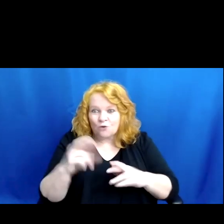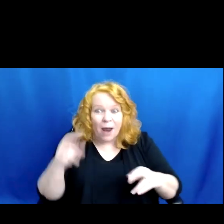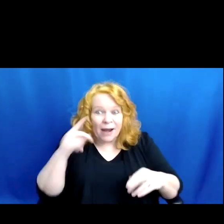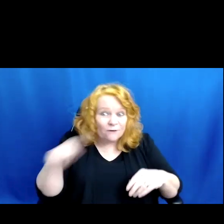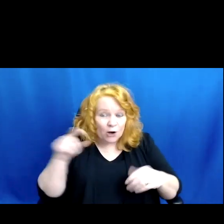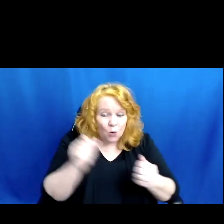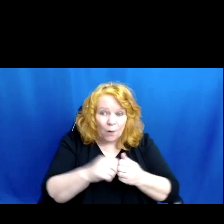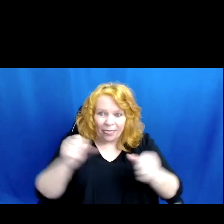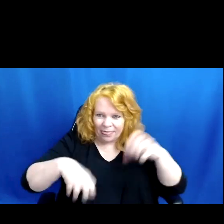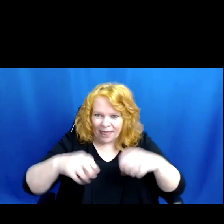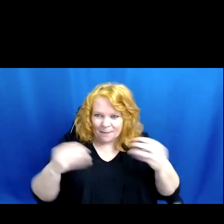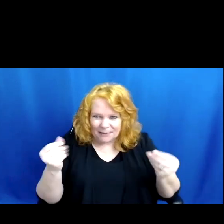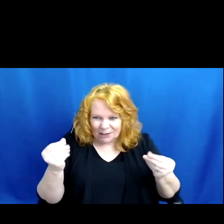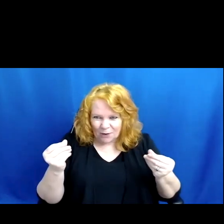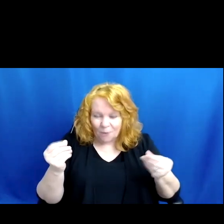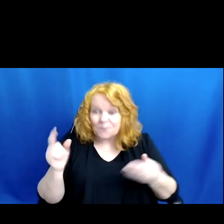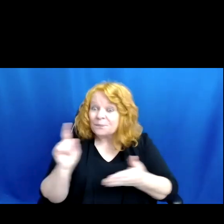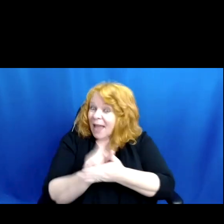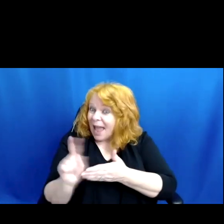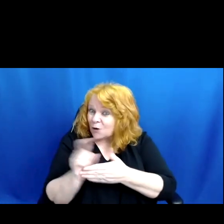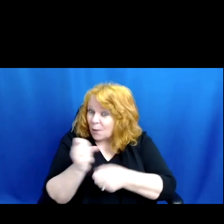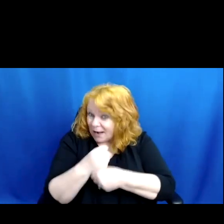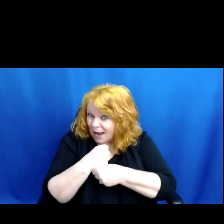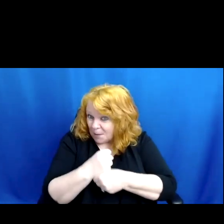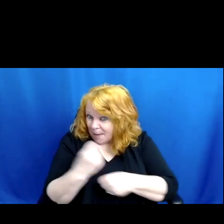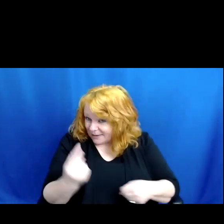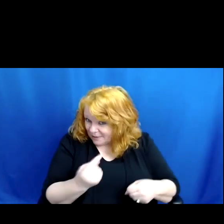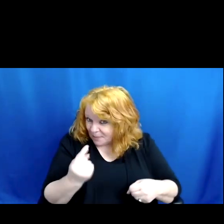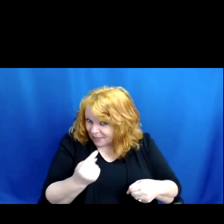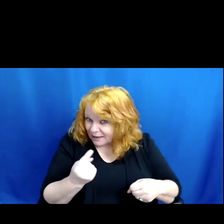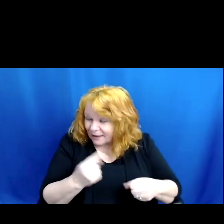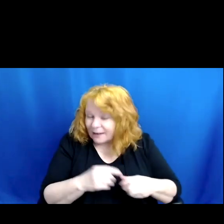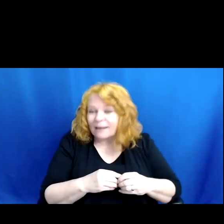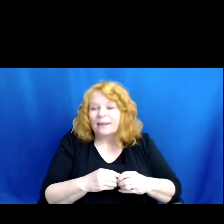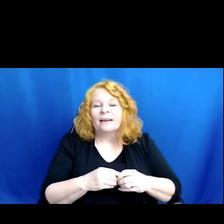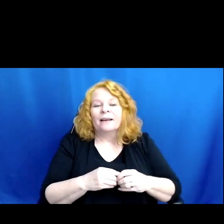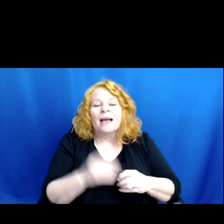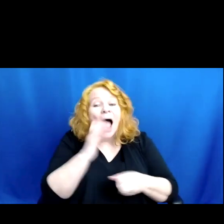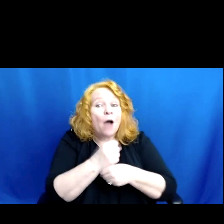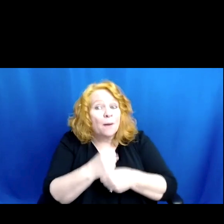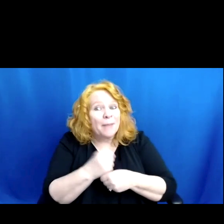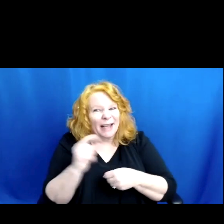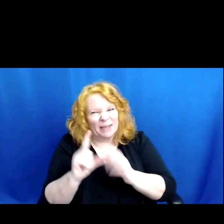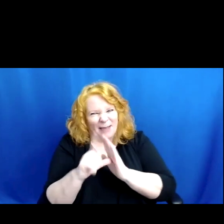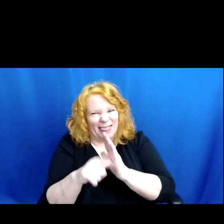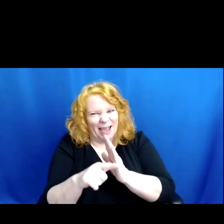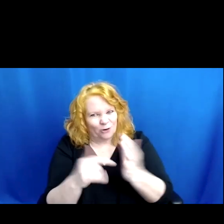Each week on the show I make a craft and I am going to make the craft a little bit later on in our session.